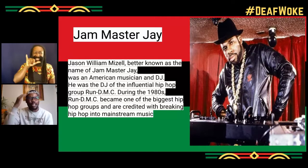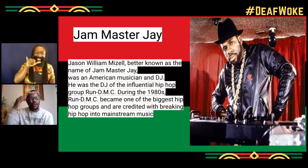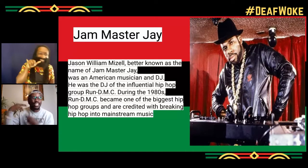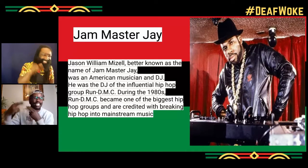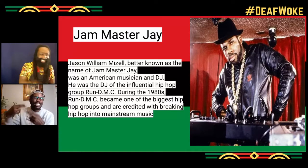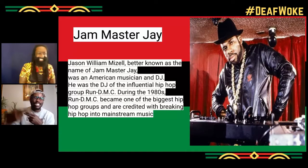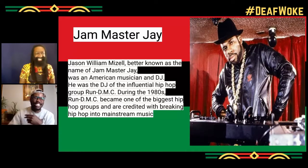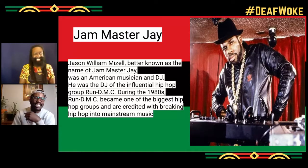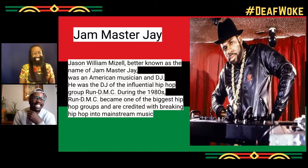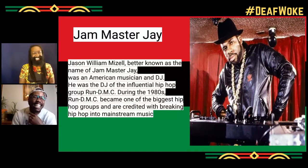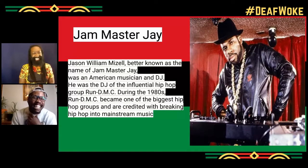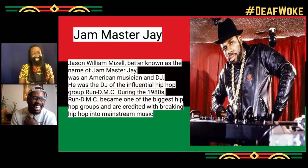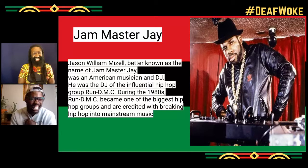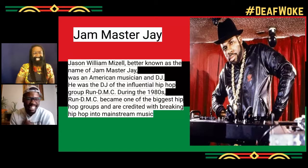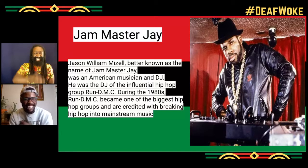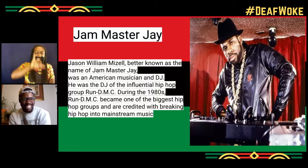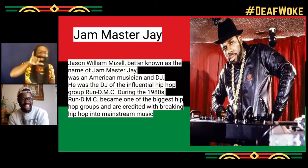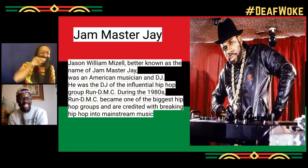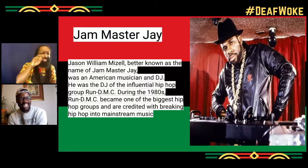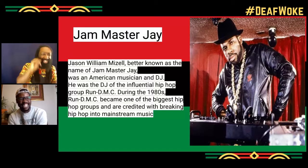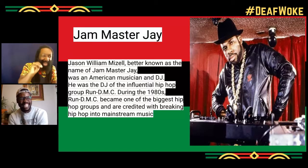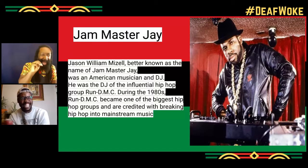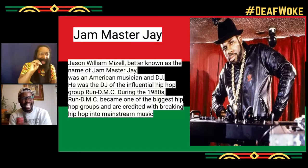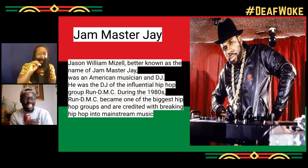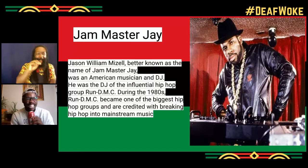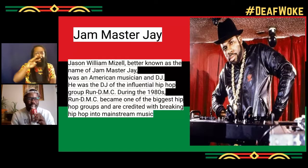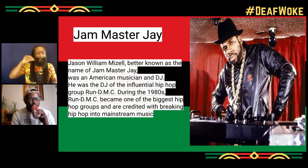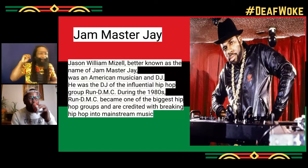I gotta know. Yes, yes. I gotta know the history.